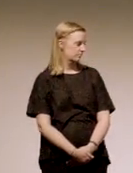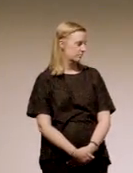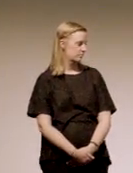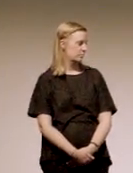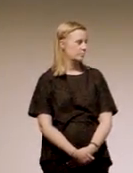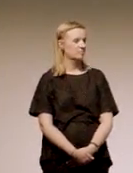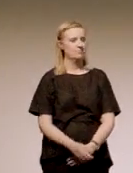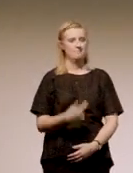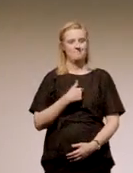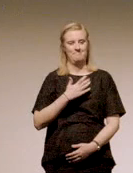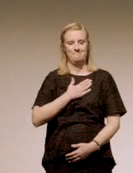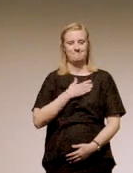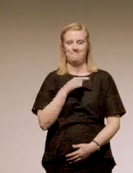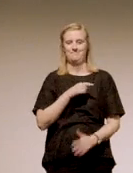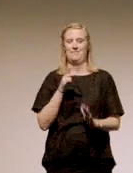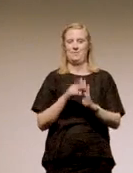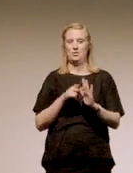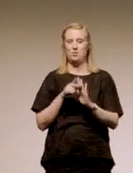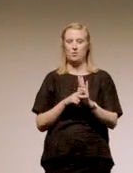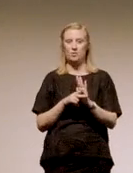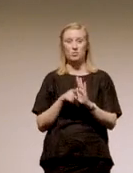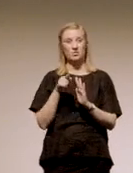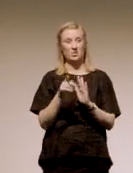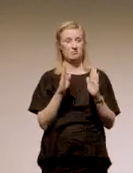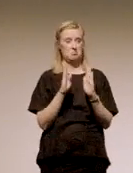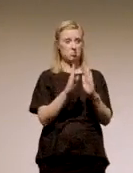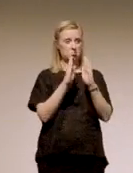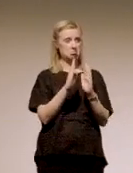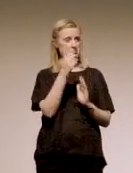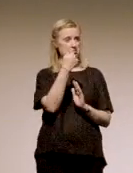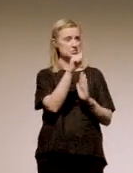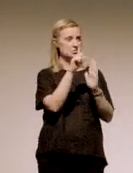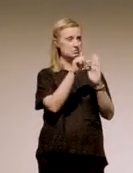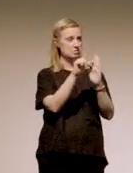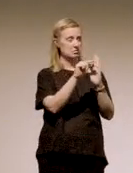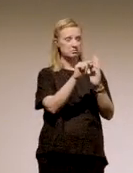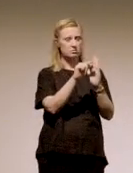I love that video because it makes you think, if that's what's happening in 60 seconds, imagine what's happening in an hour.